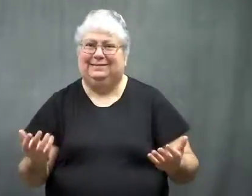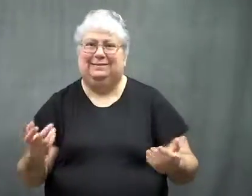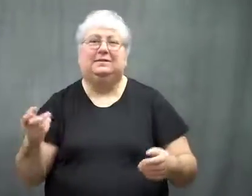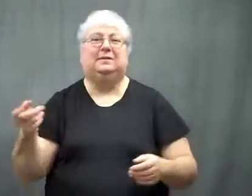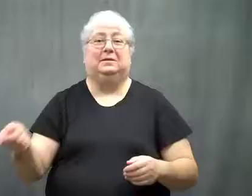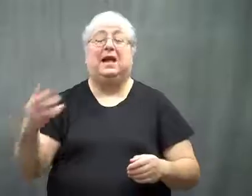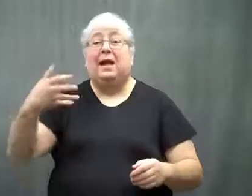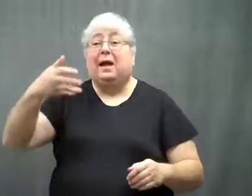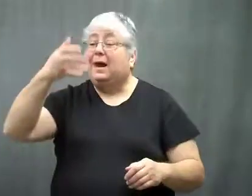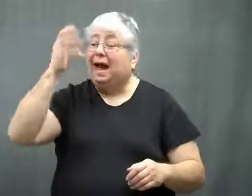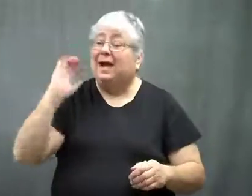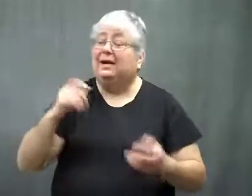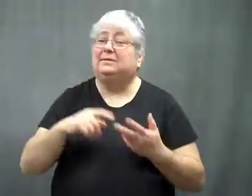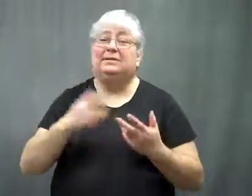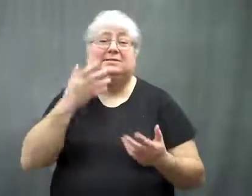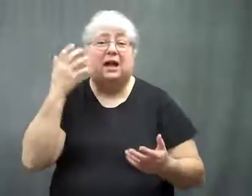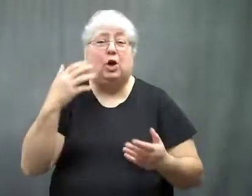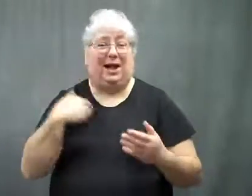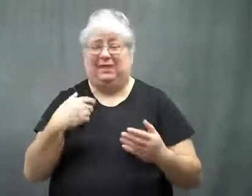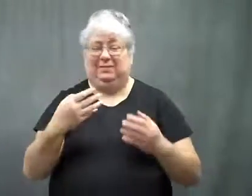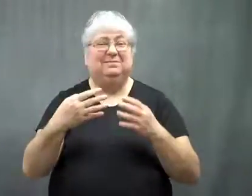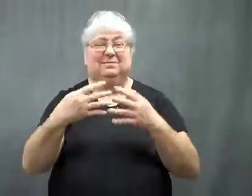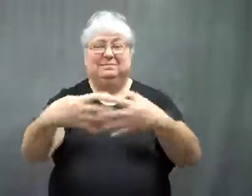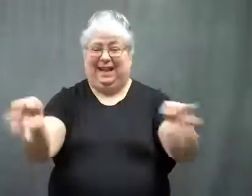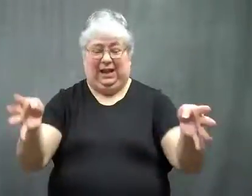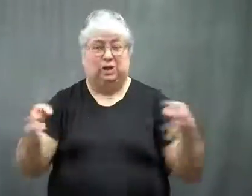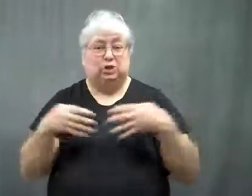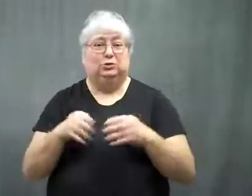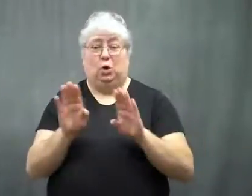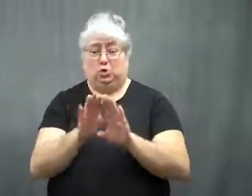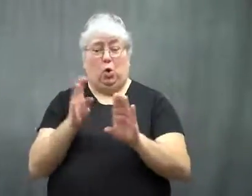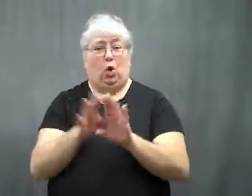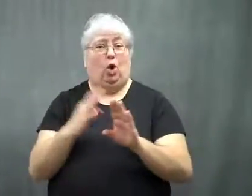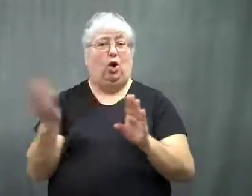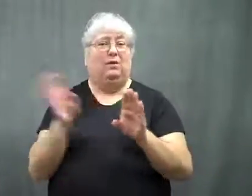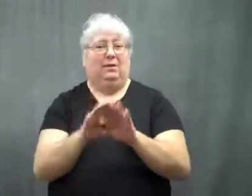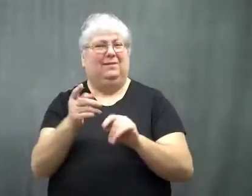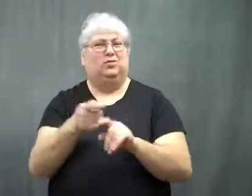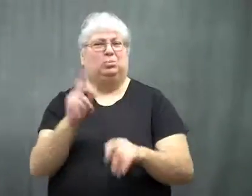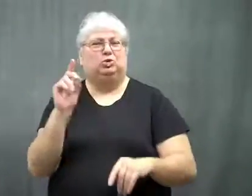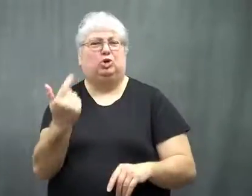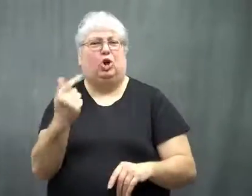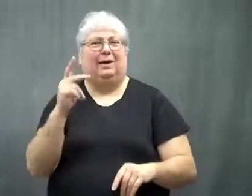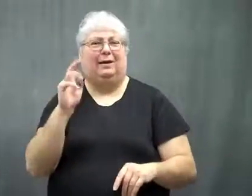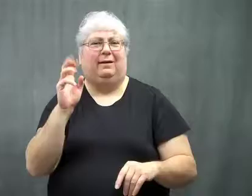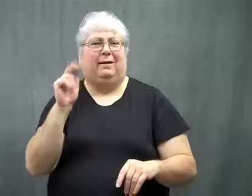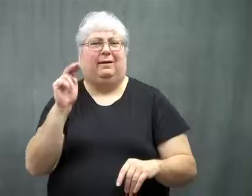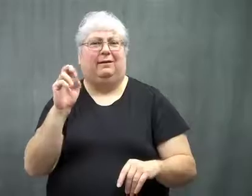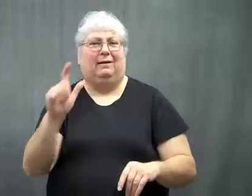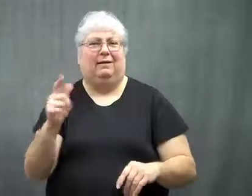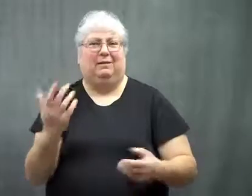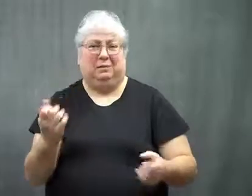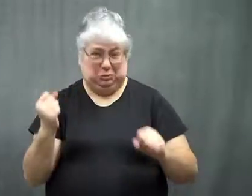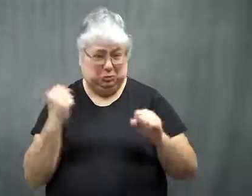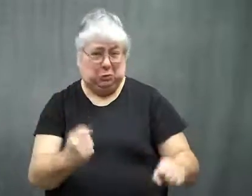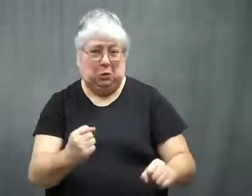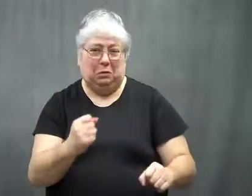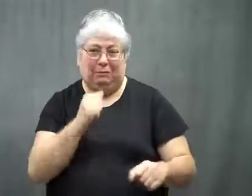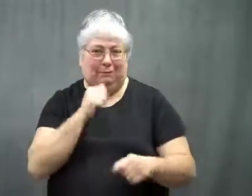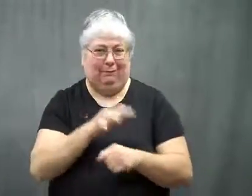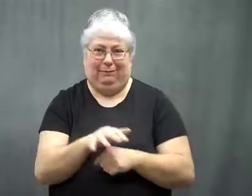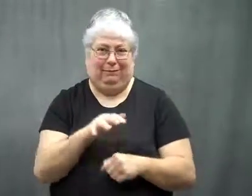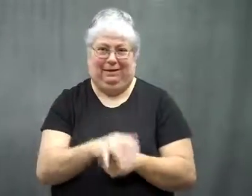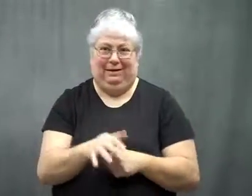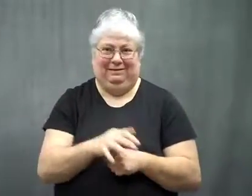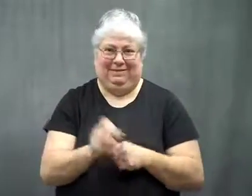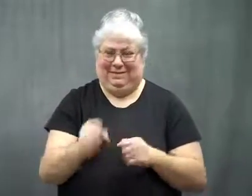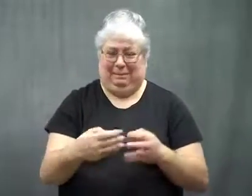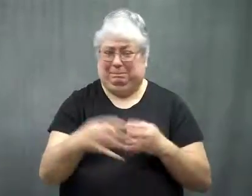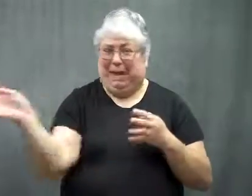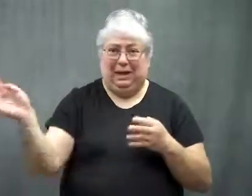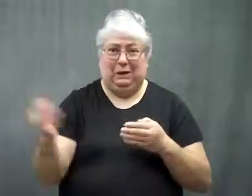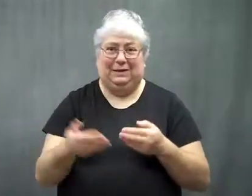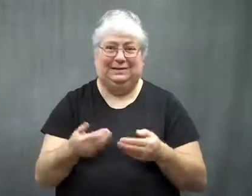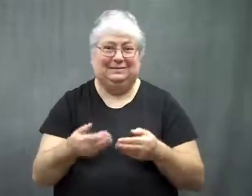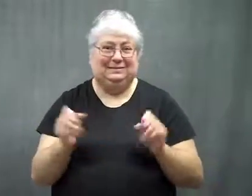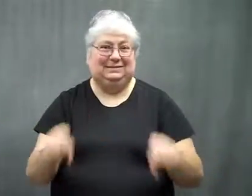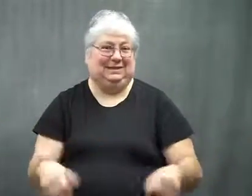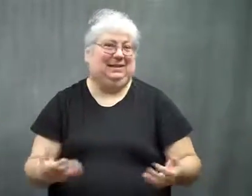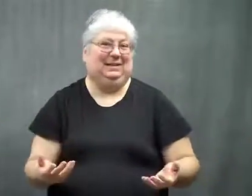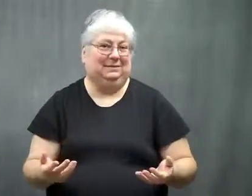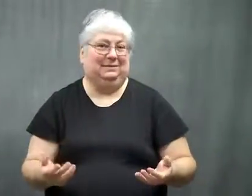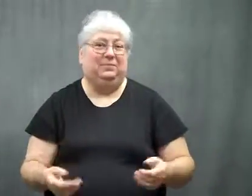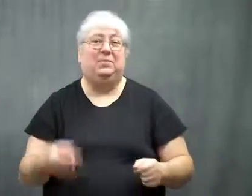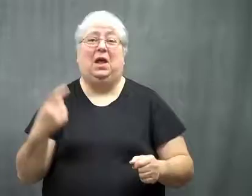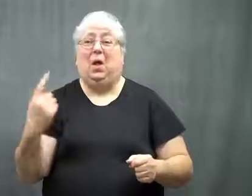The cages of lions and tigers had gates from dog kennels, which were inadequate.